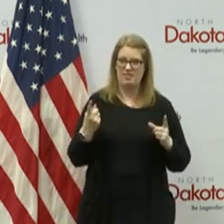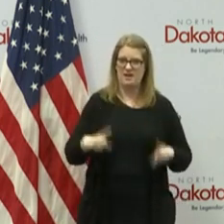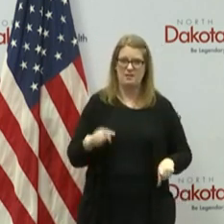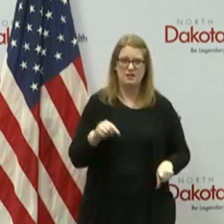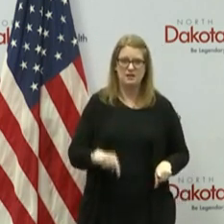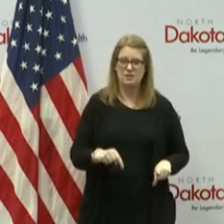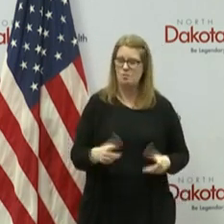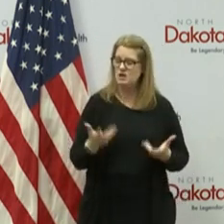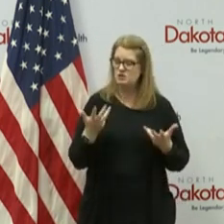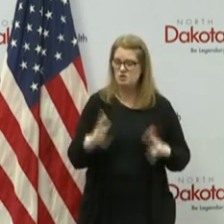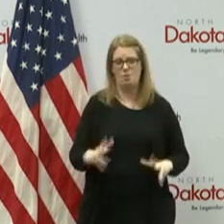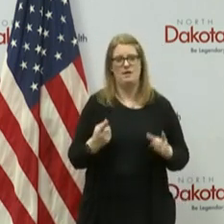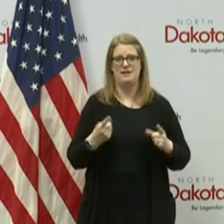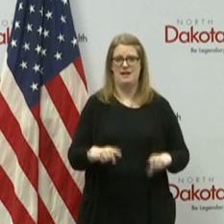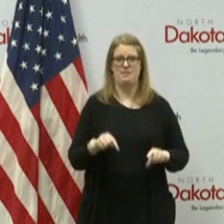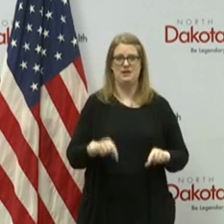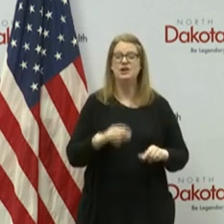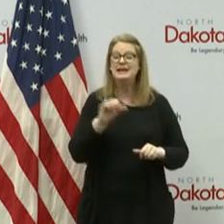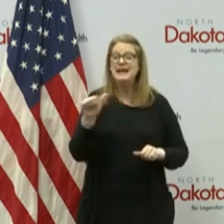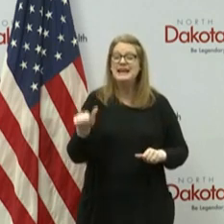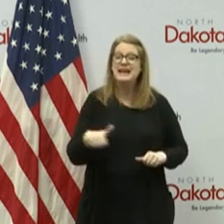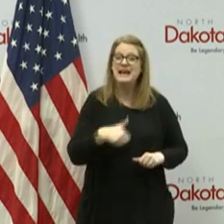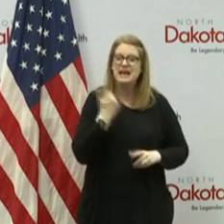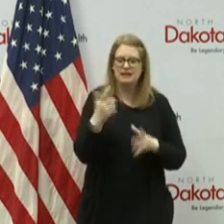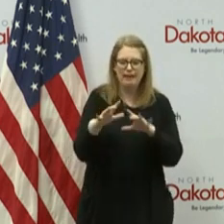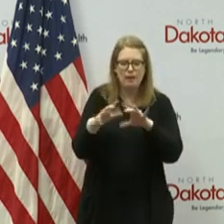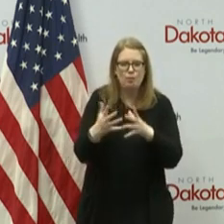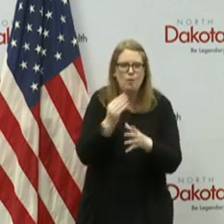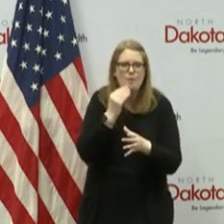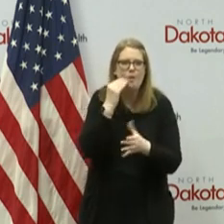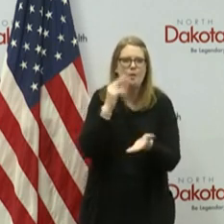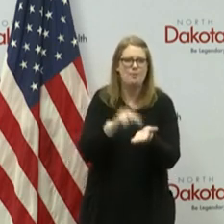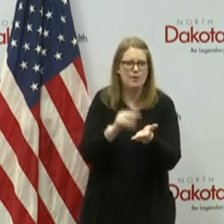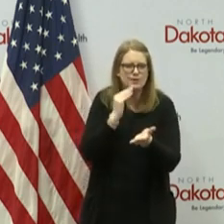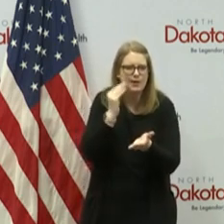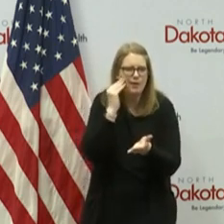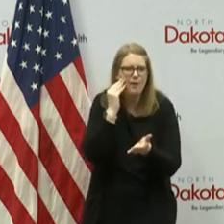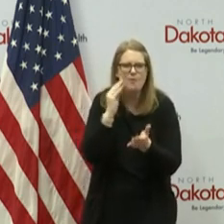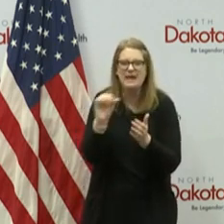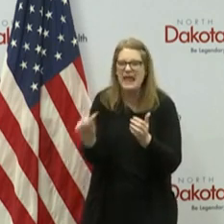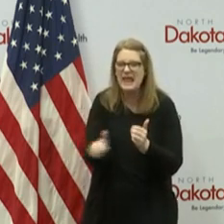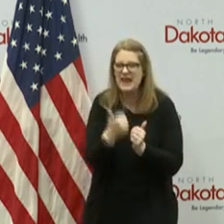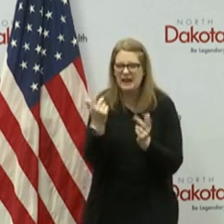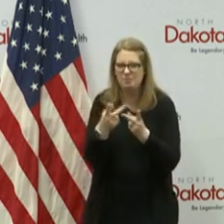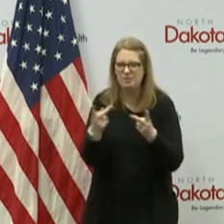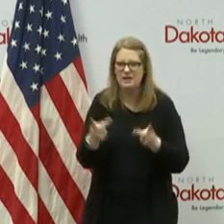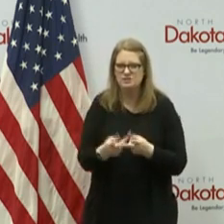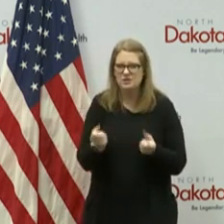ENTIRE LEADERSHIP TEAM IN THE STATE CARES DEEPLY ABOUT LAAND WE